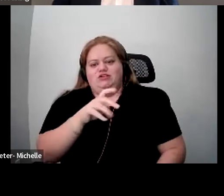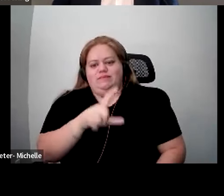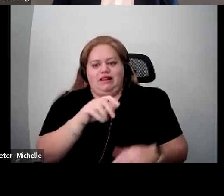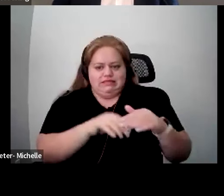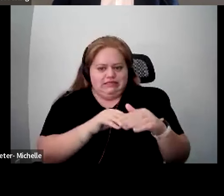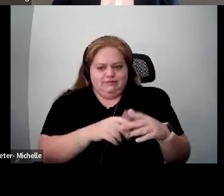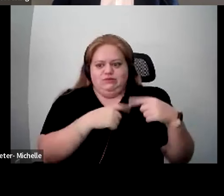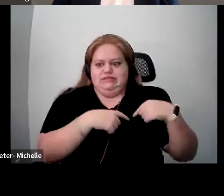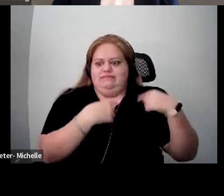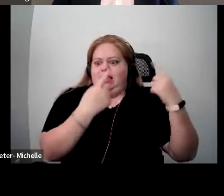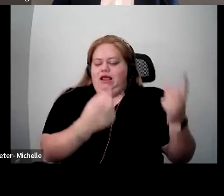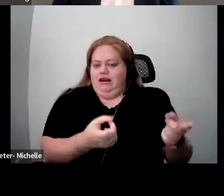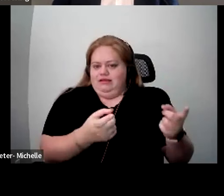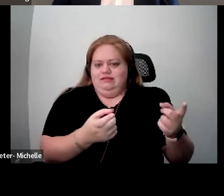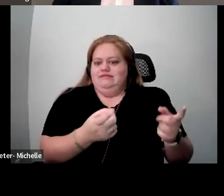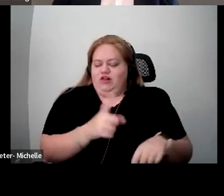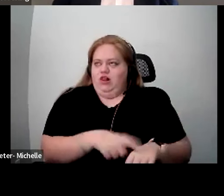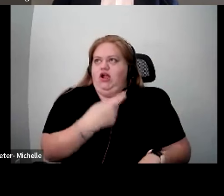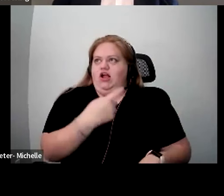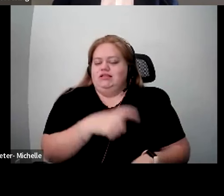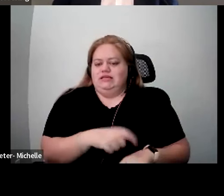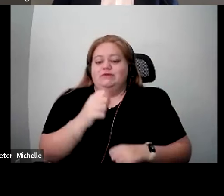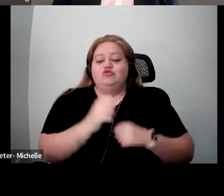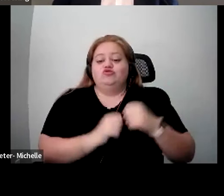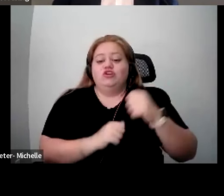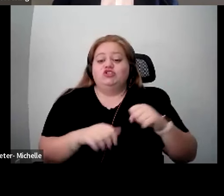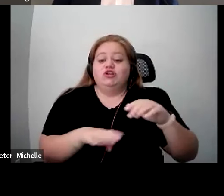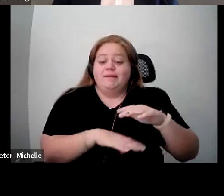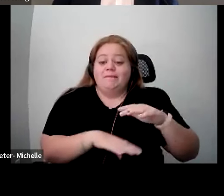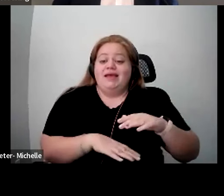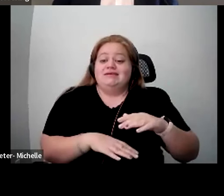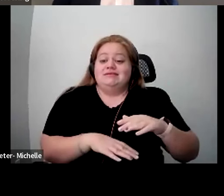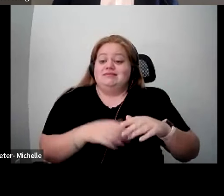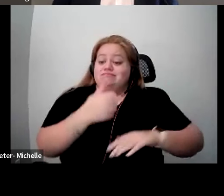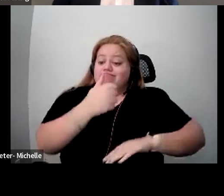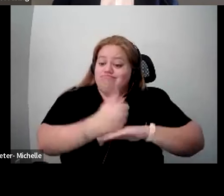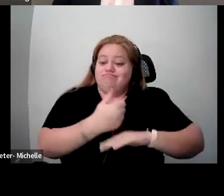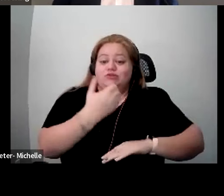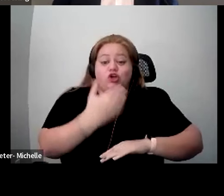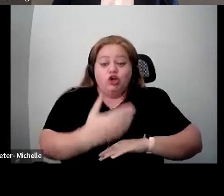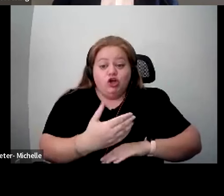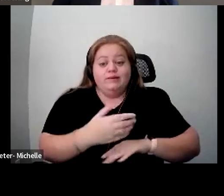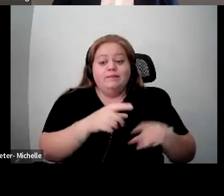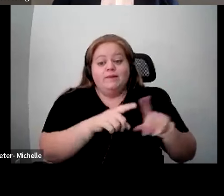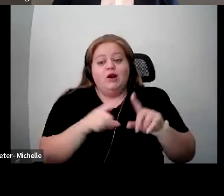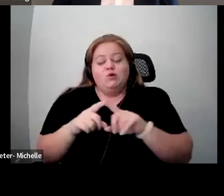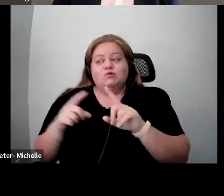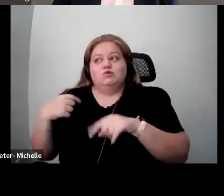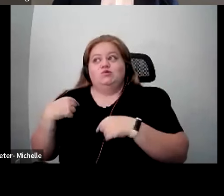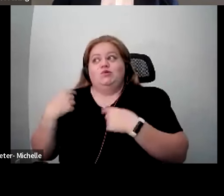So not only is HTML structurally sound, and it's structure first. But then also, there has been a huge, huge effort